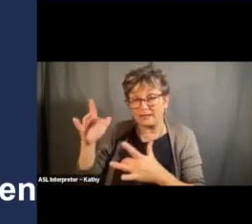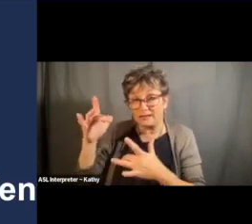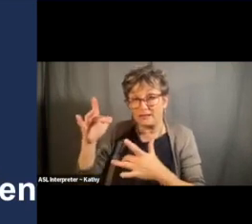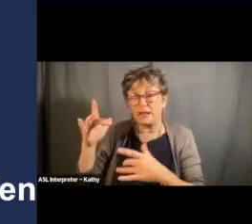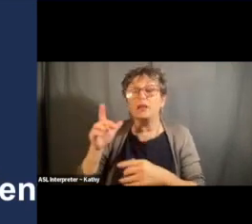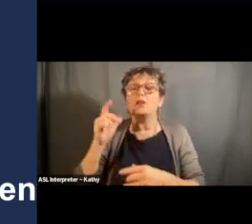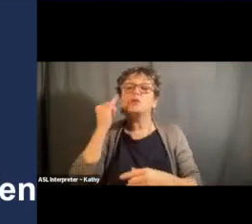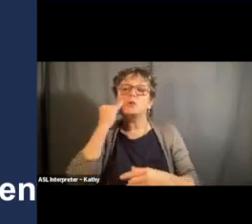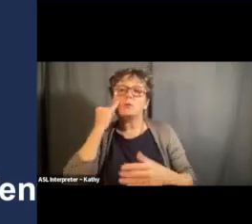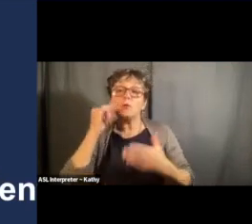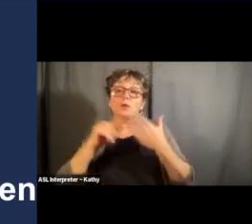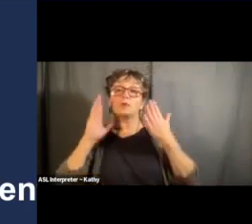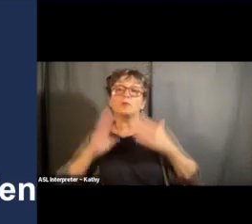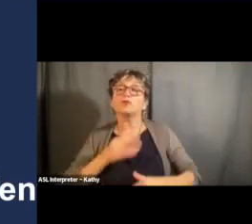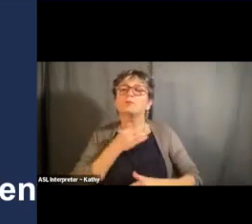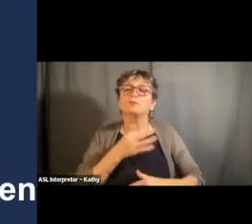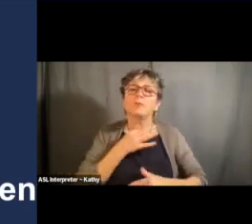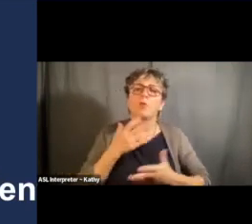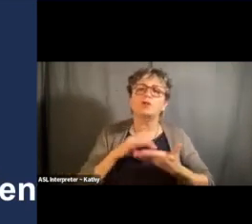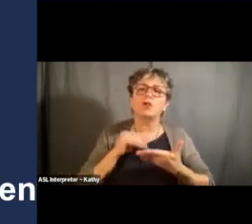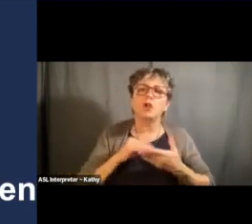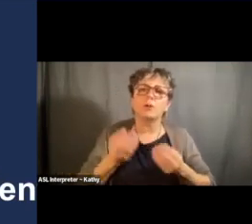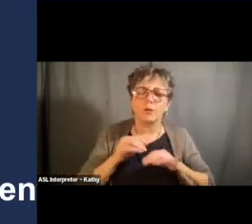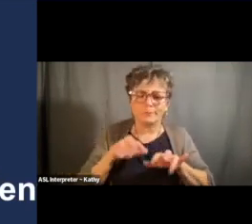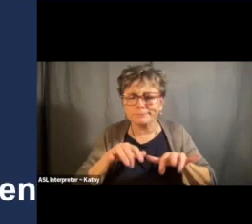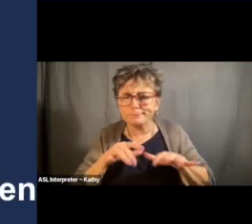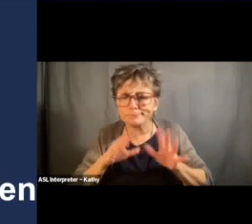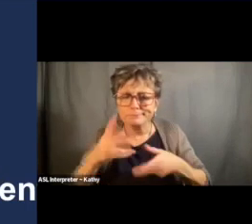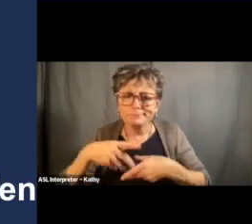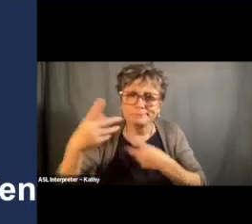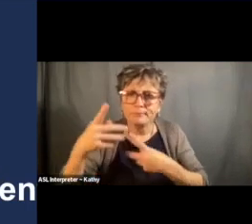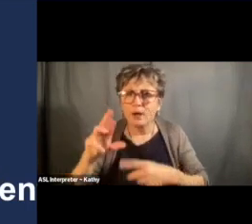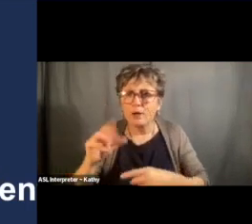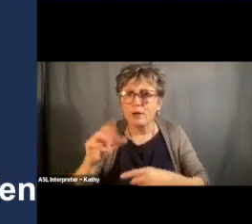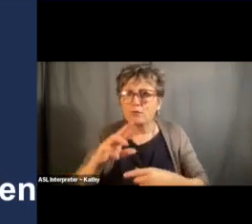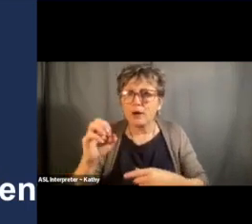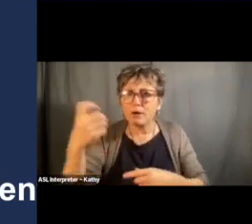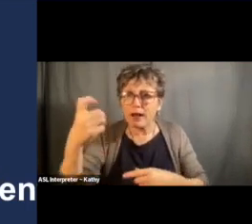the vision impairment question they would get participants from various different disease